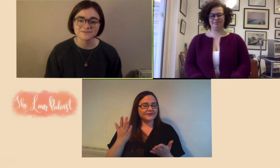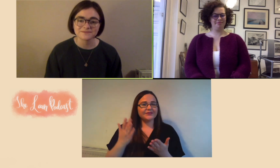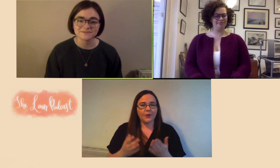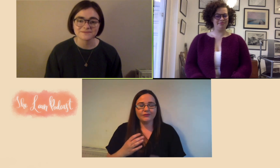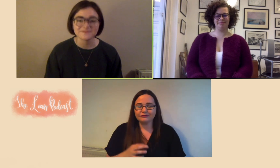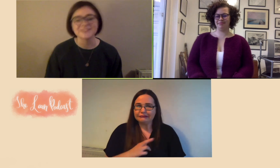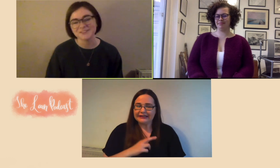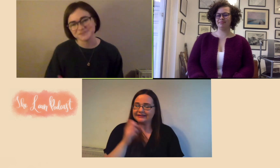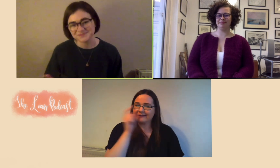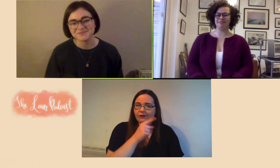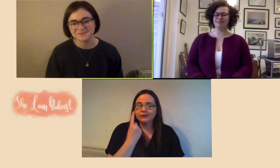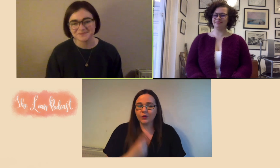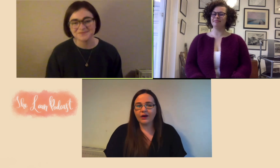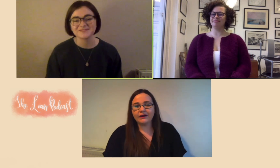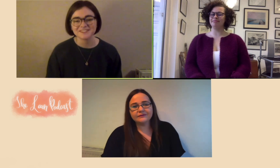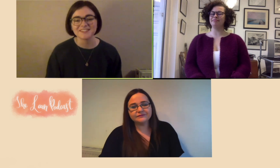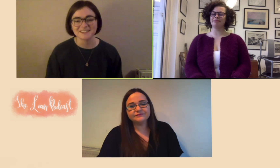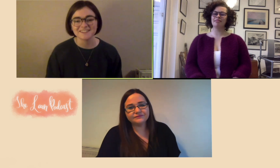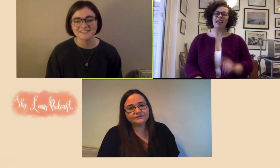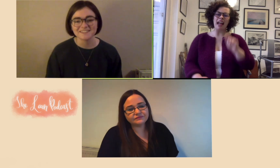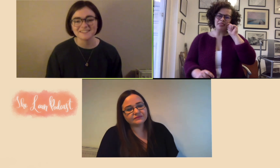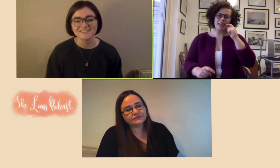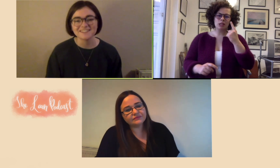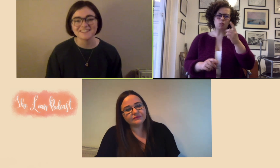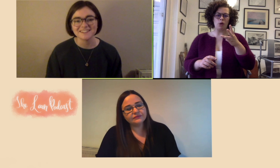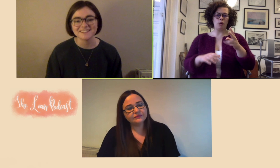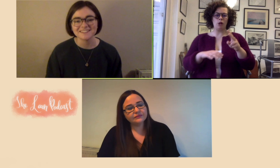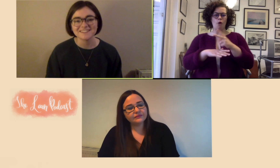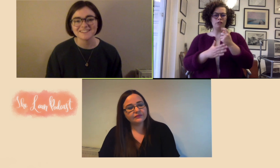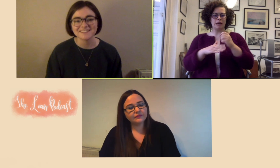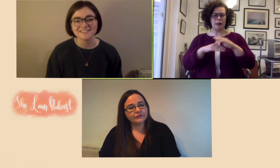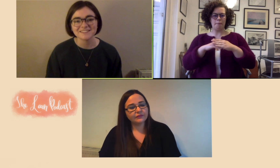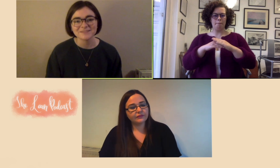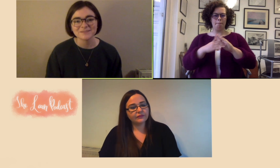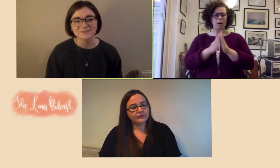it will be more possible there, but you can't force them at the same time. So yeah, it's really difficult.